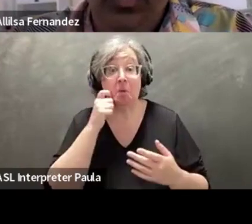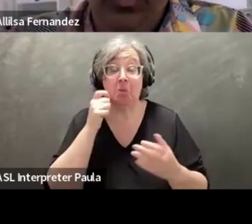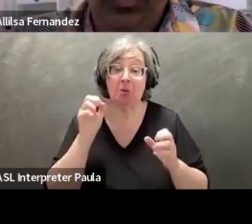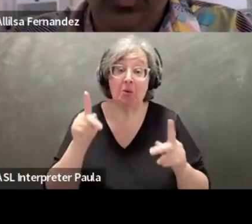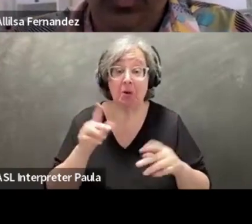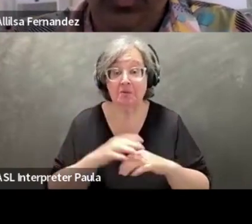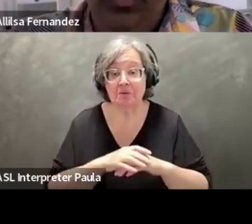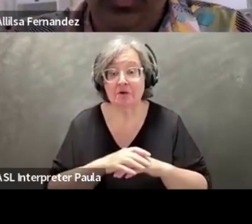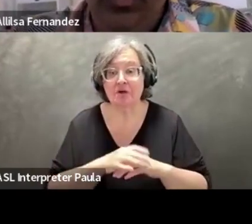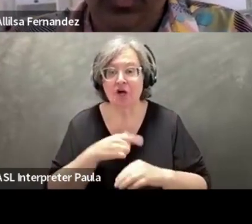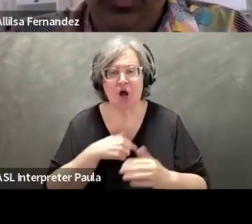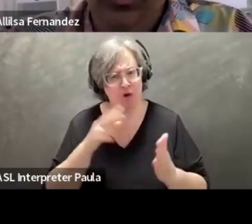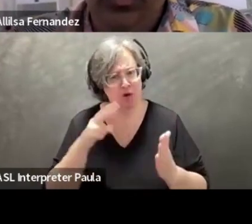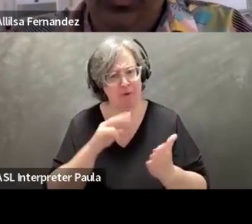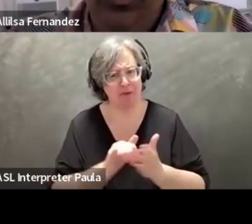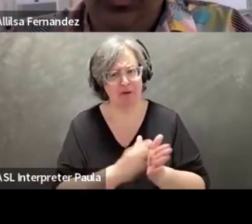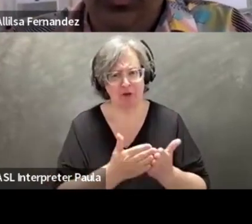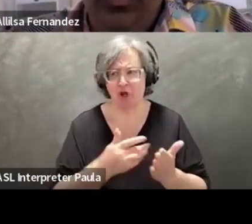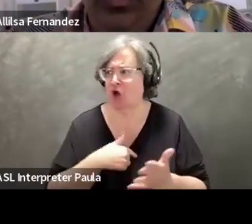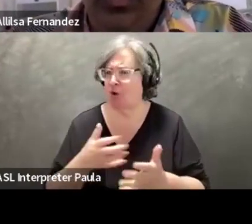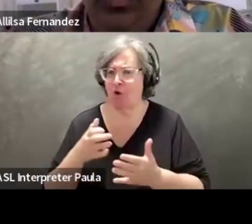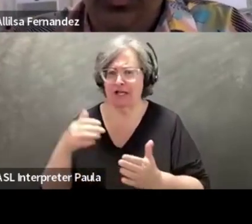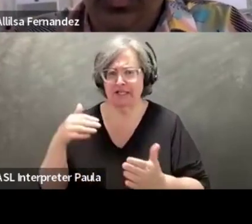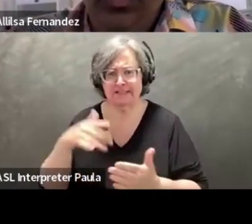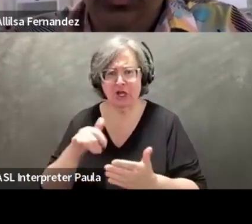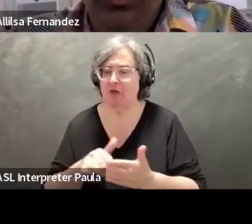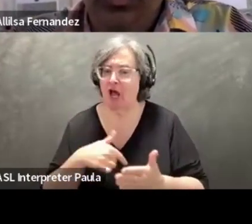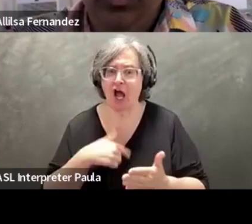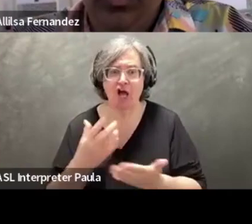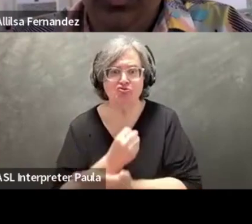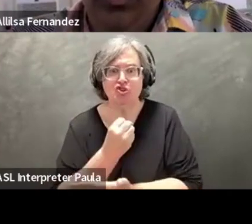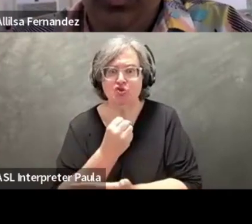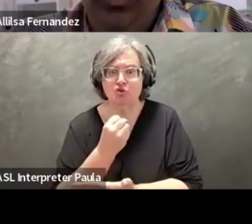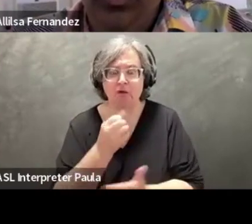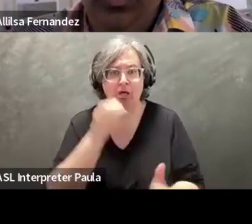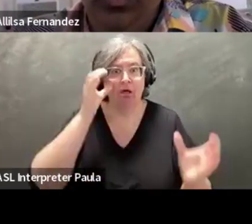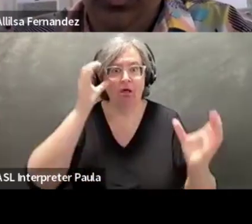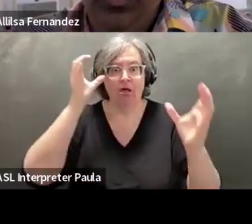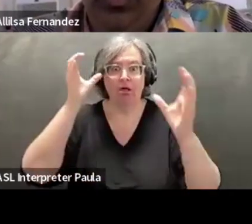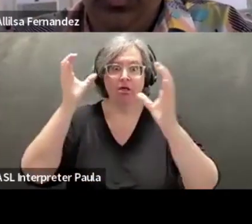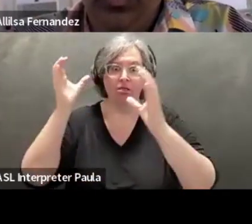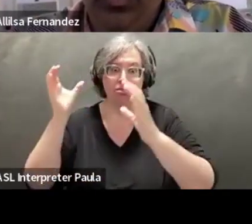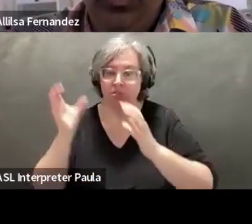I wanted to read this book, or I wanted to study this, and I just use it to my advantage. And when I crash, I just crash. I don't